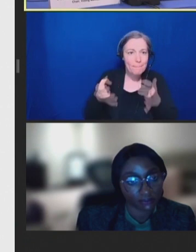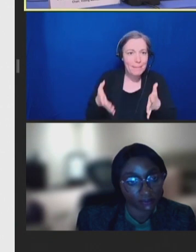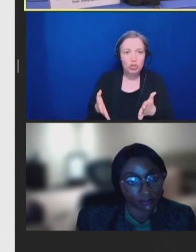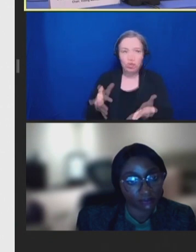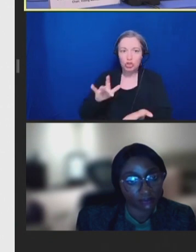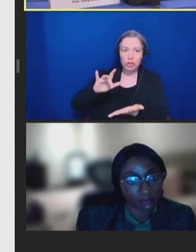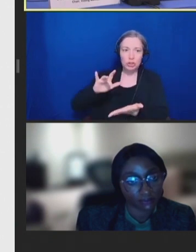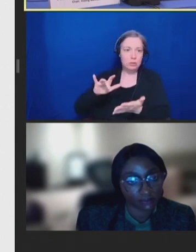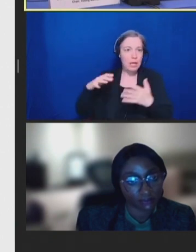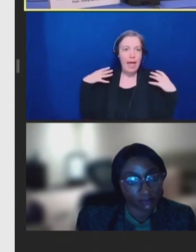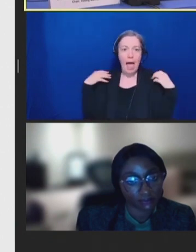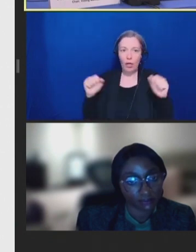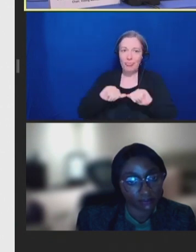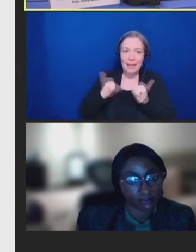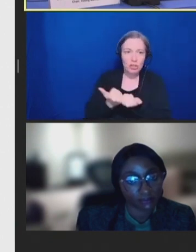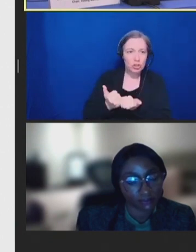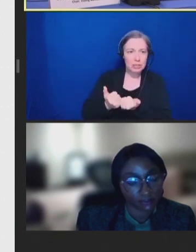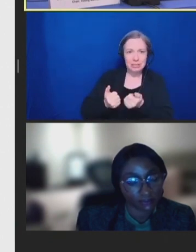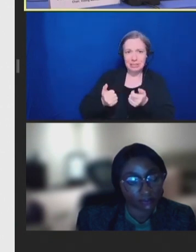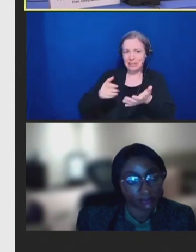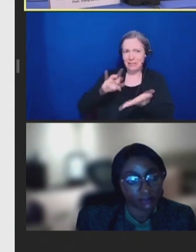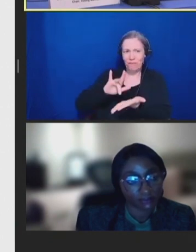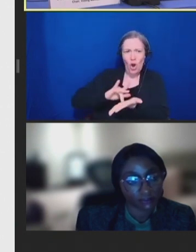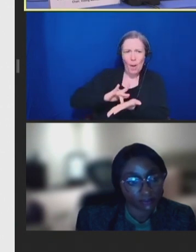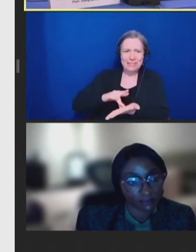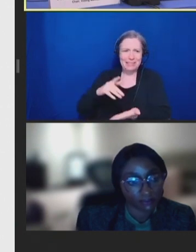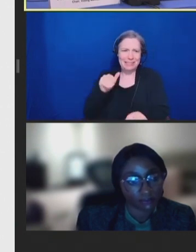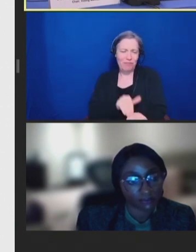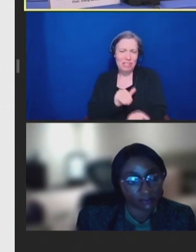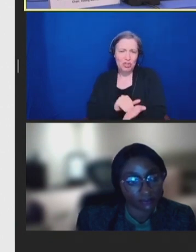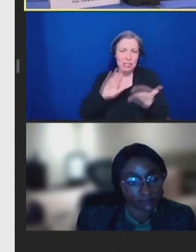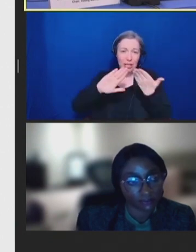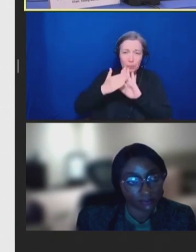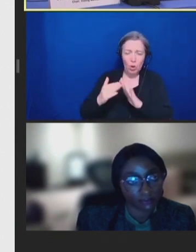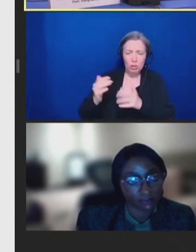all have to be working together if we're going to get our families vaccinated and protected.